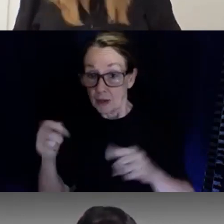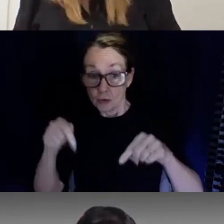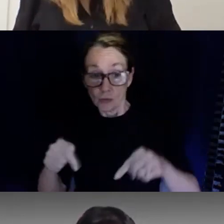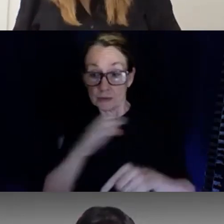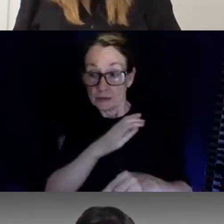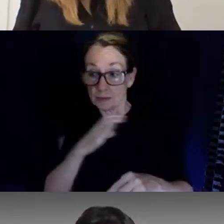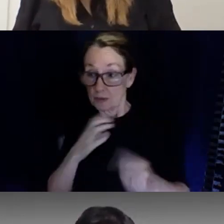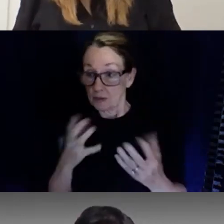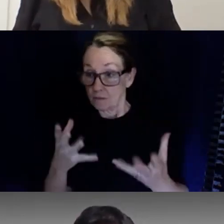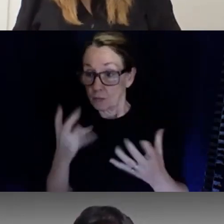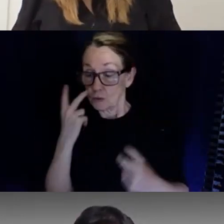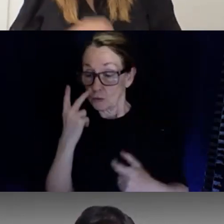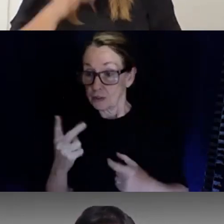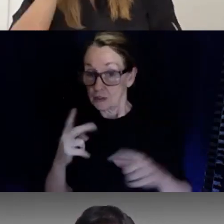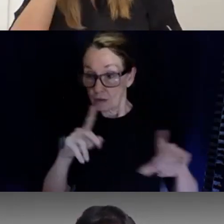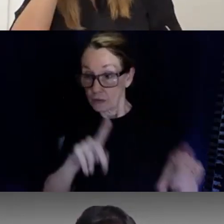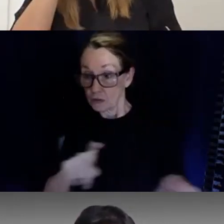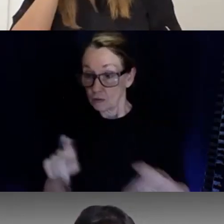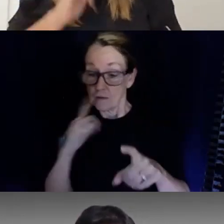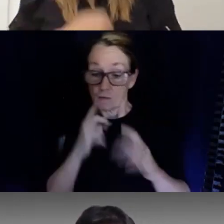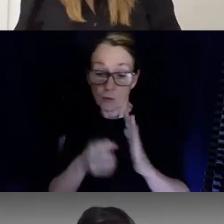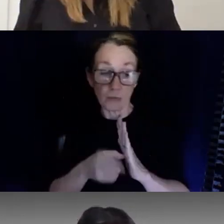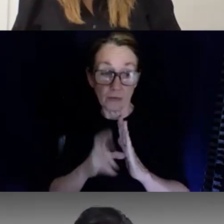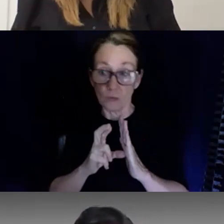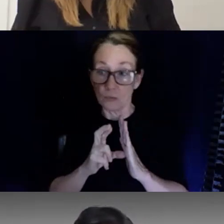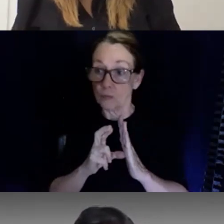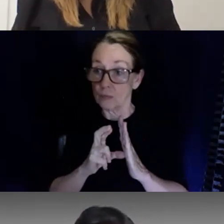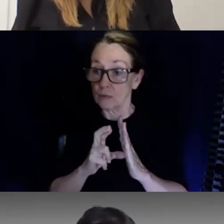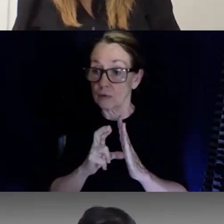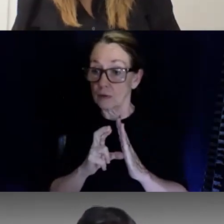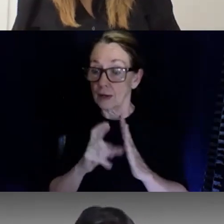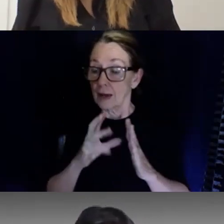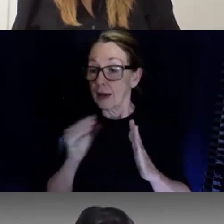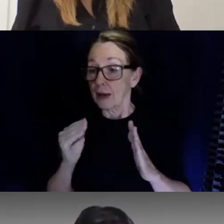OR YOU CAN E-MAIL ME OR THE TEAM.